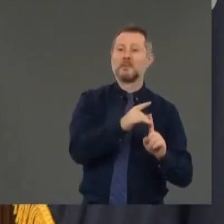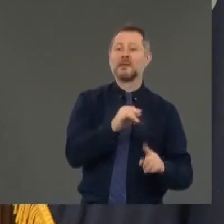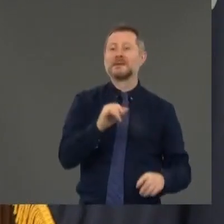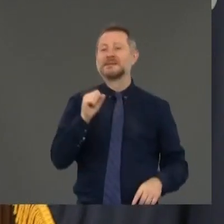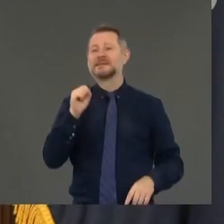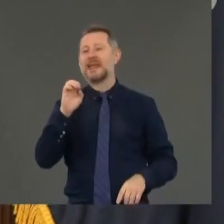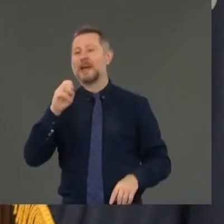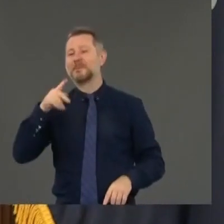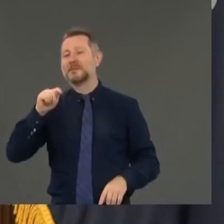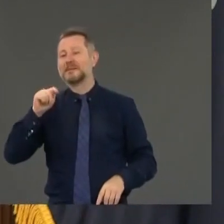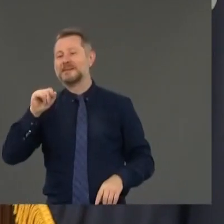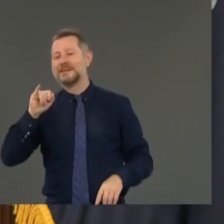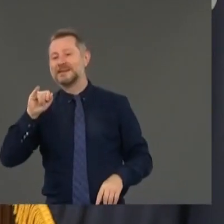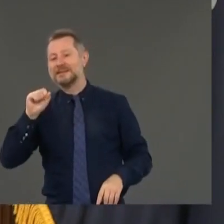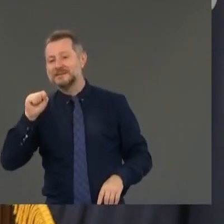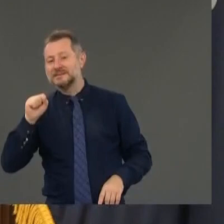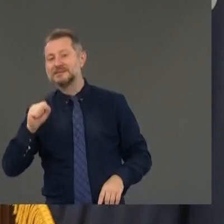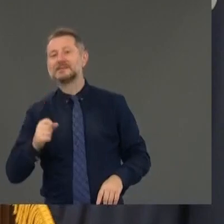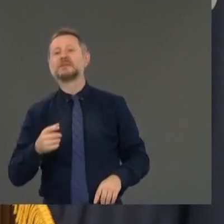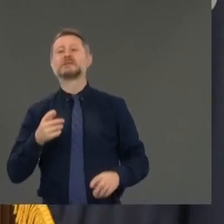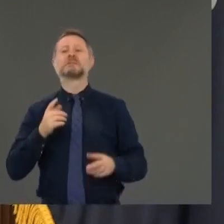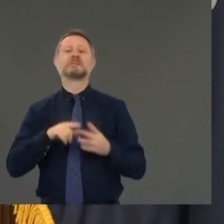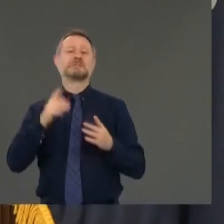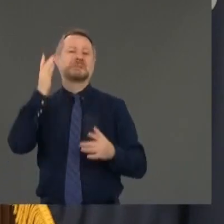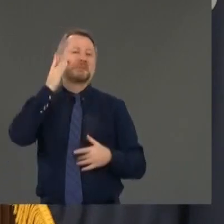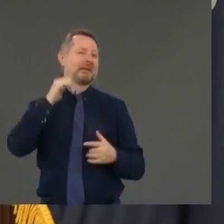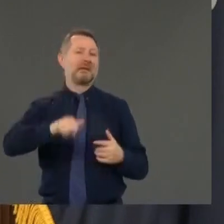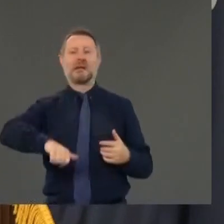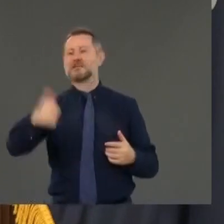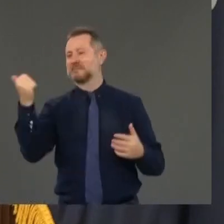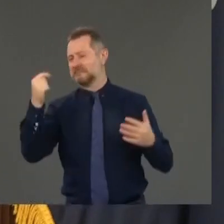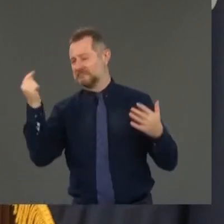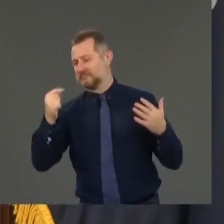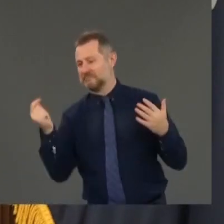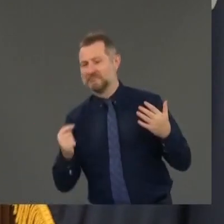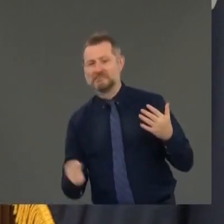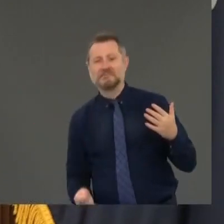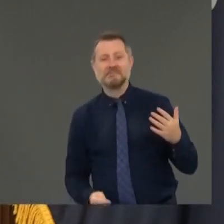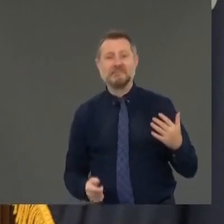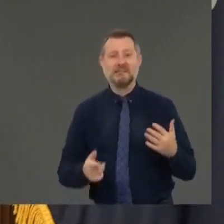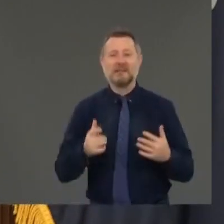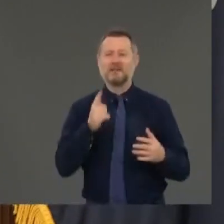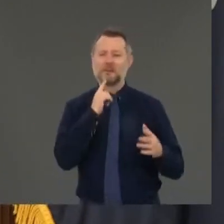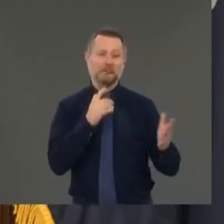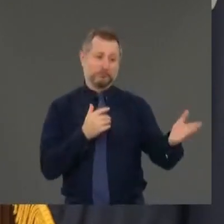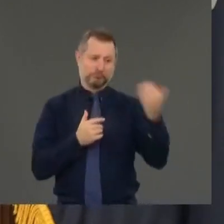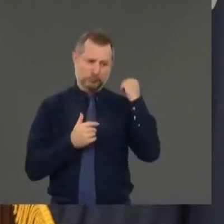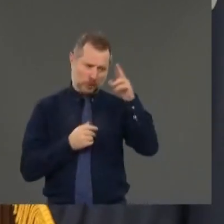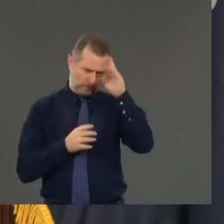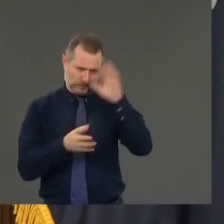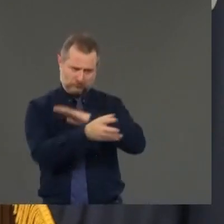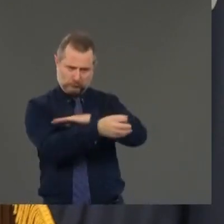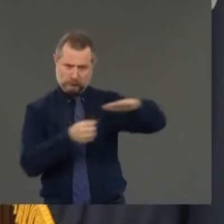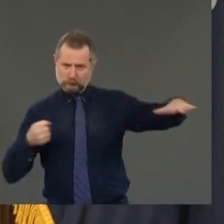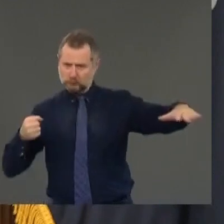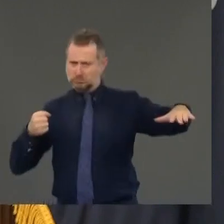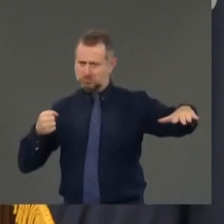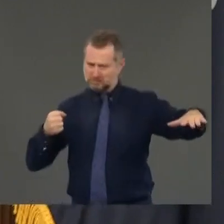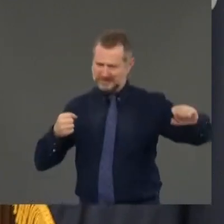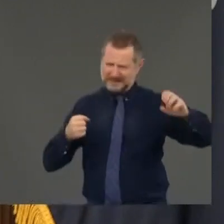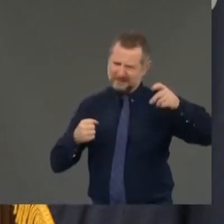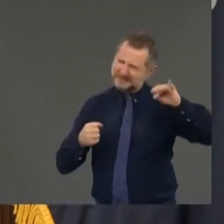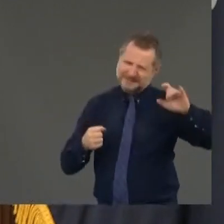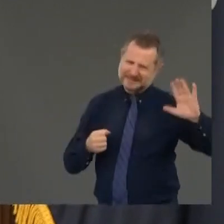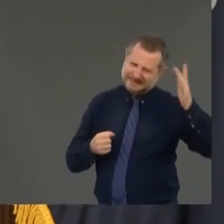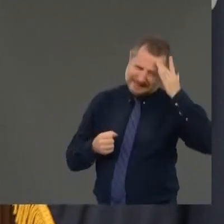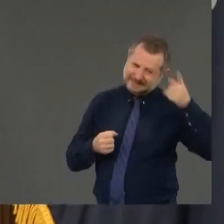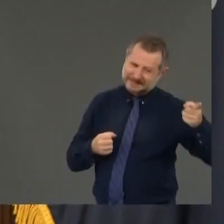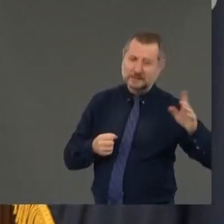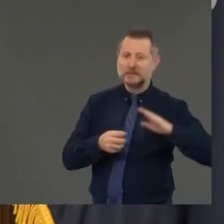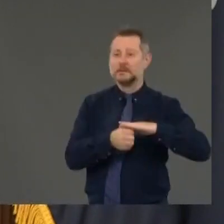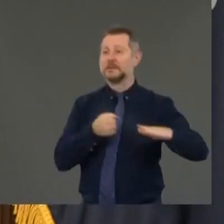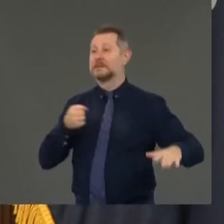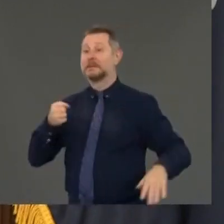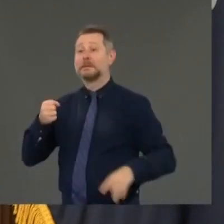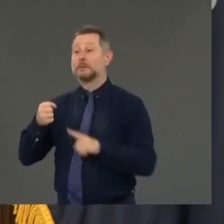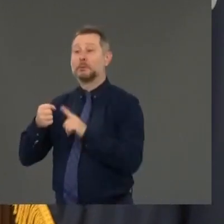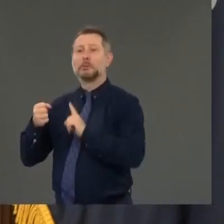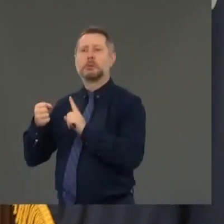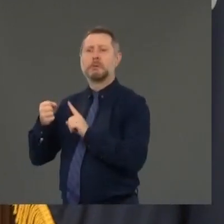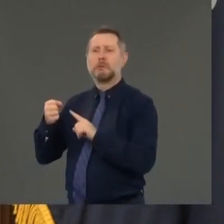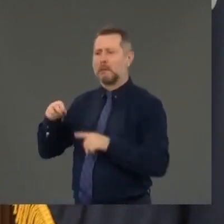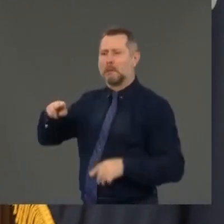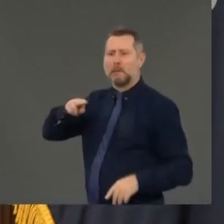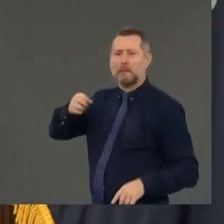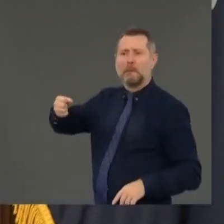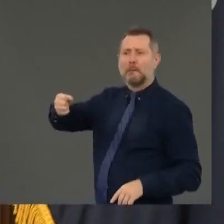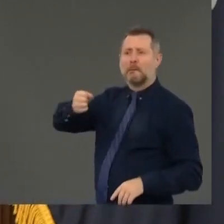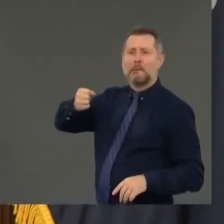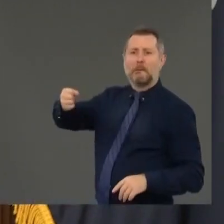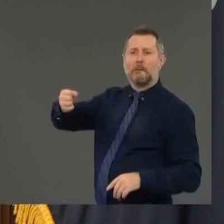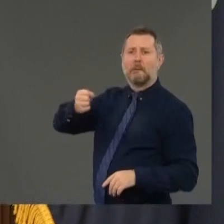HOSPITAL, BELIEVE IT OR NOT.